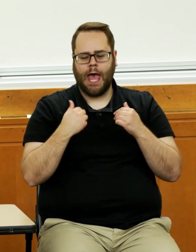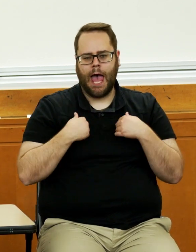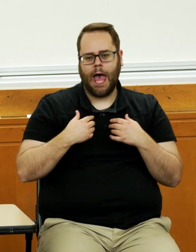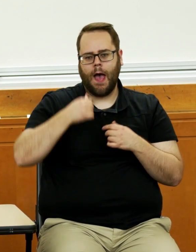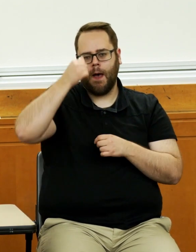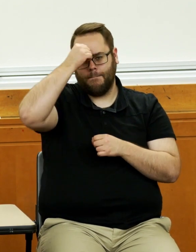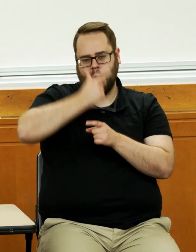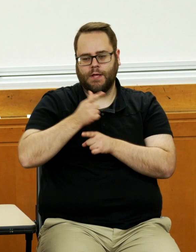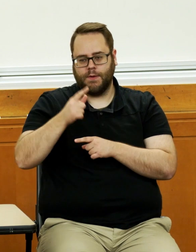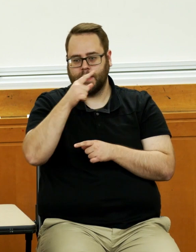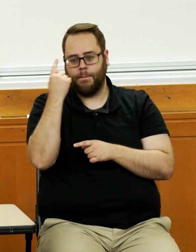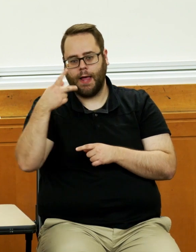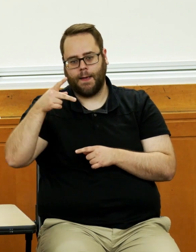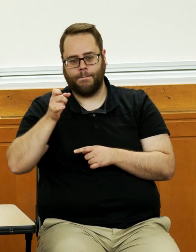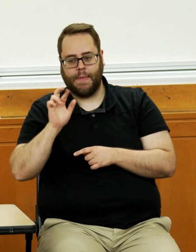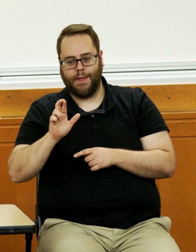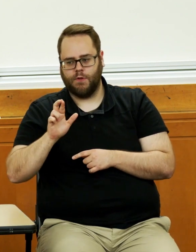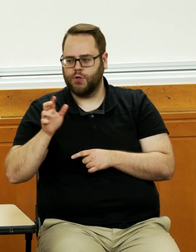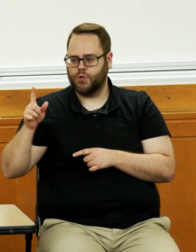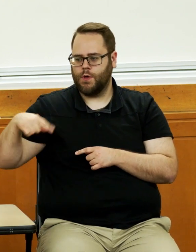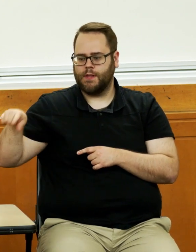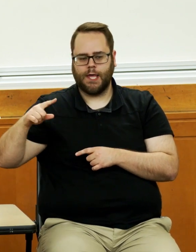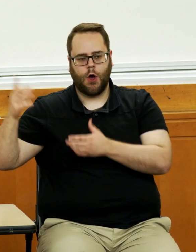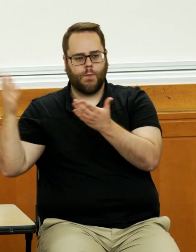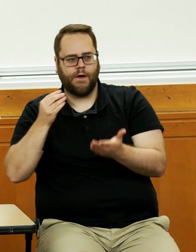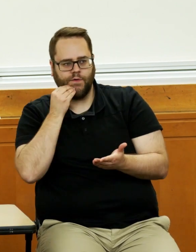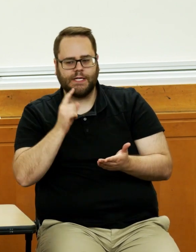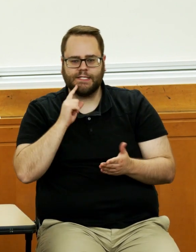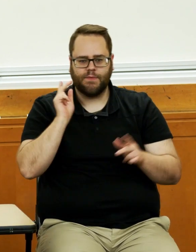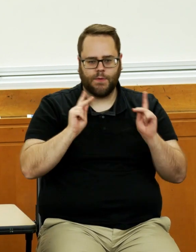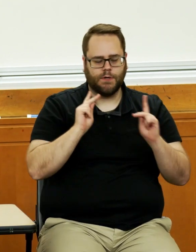so they had the Black Panthers brought in food and deaf people were able to communicate when